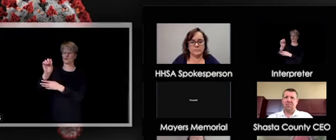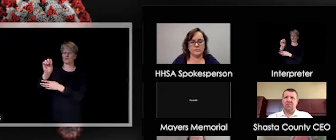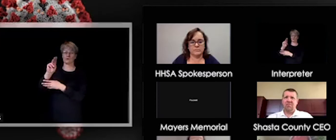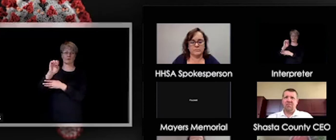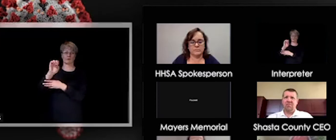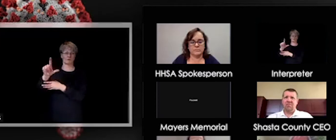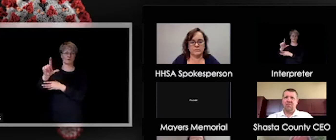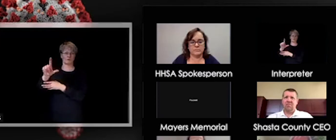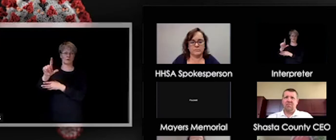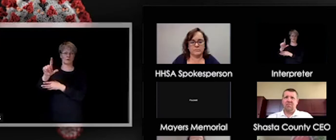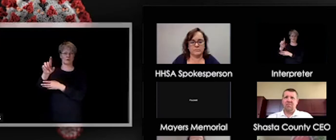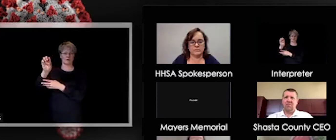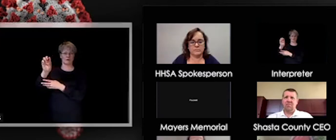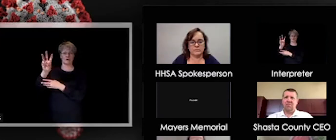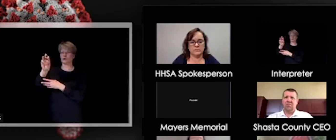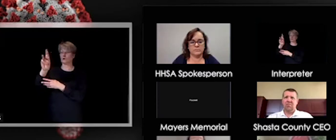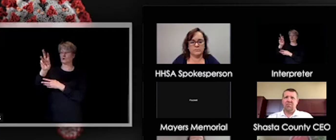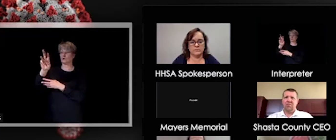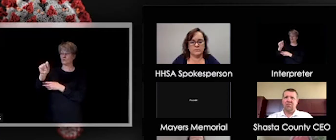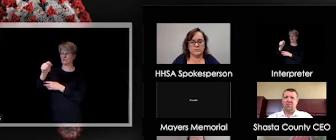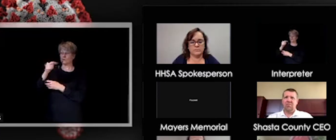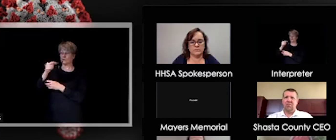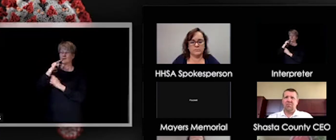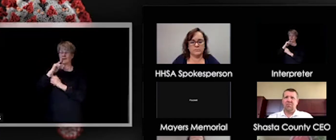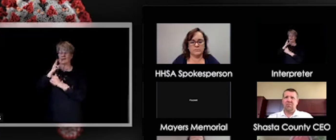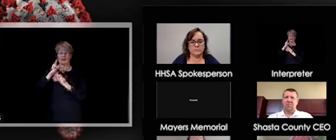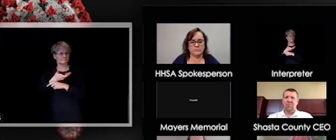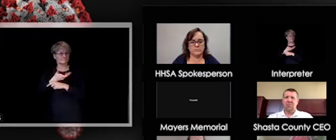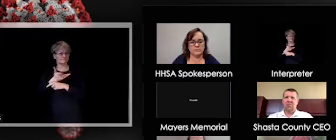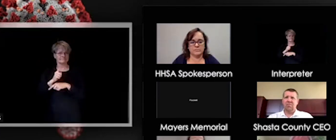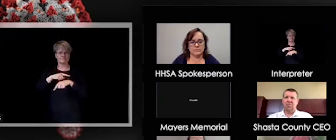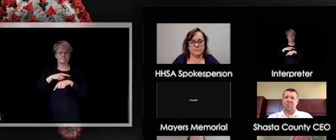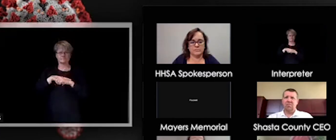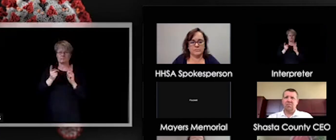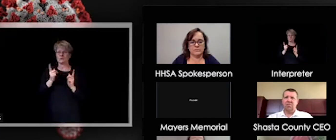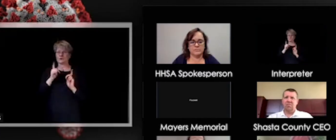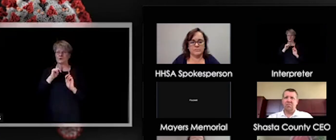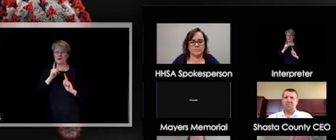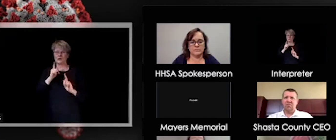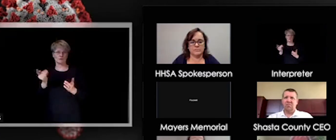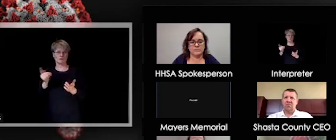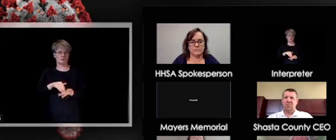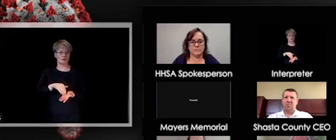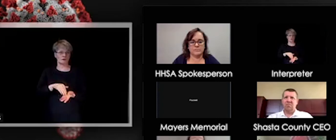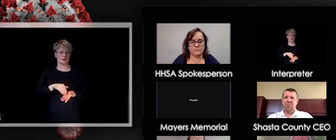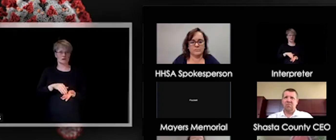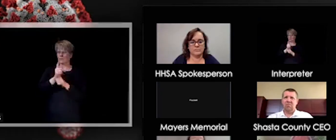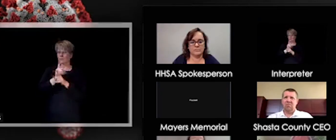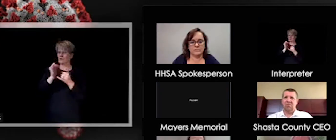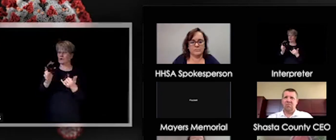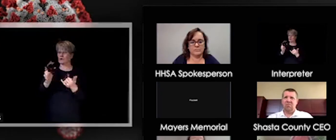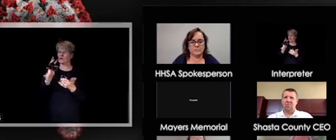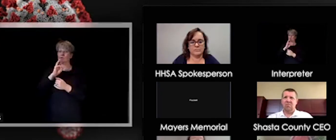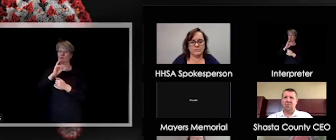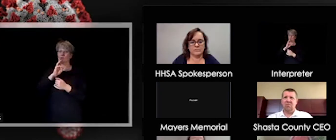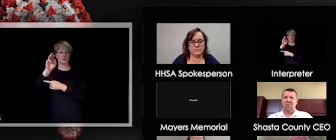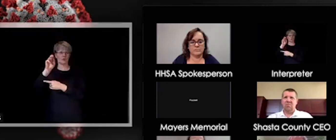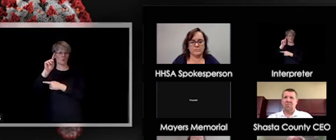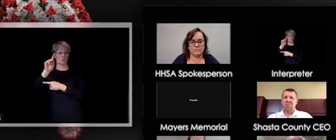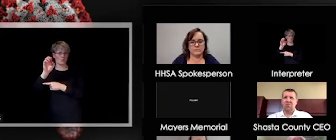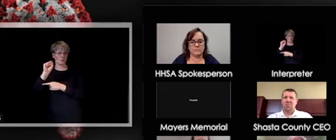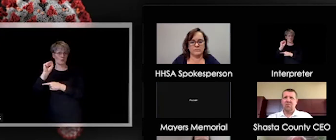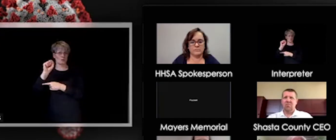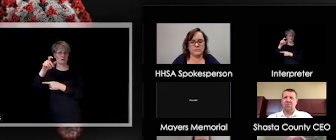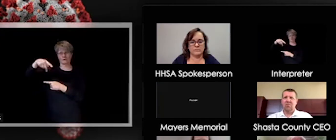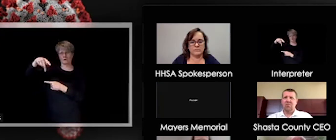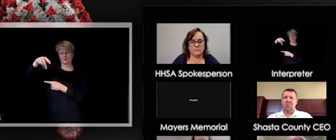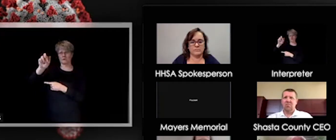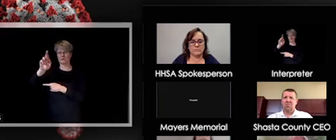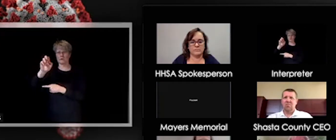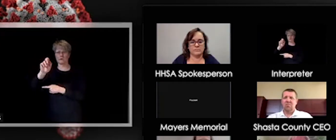but I can try again. Waterworks Park is not allowed to open right now. They were going